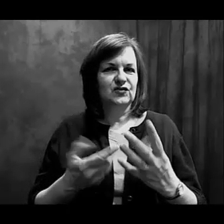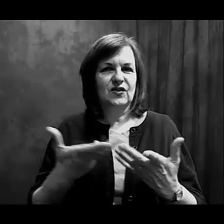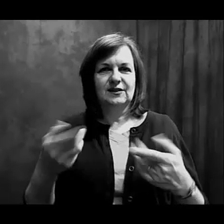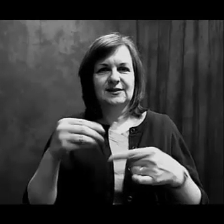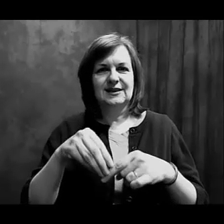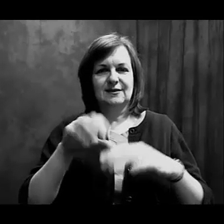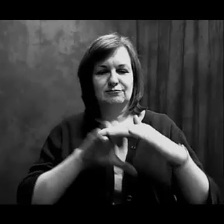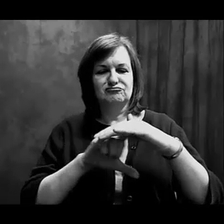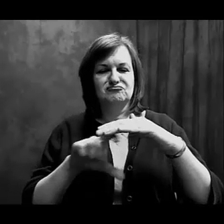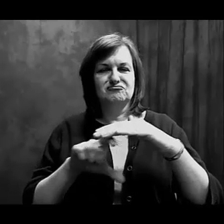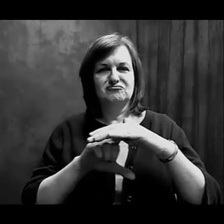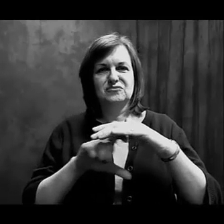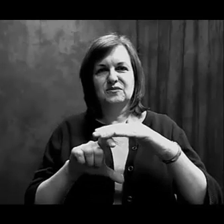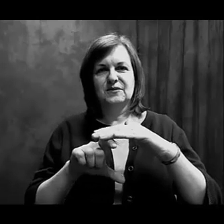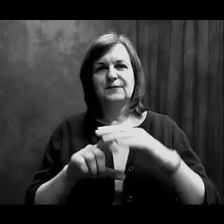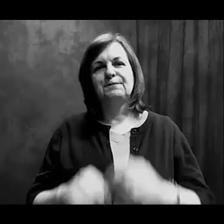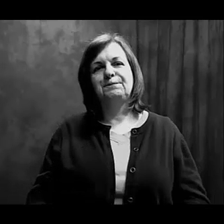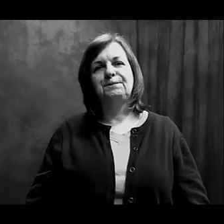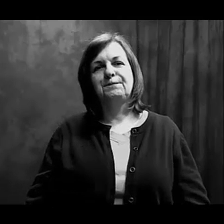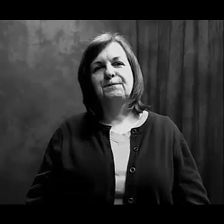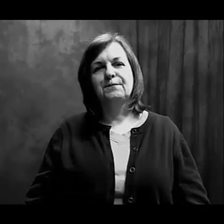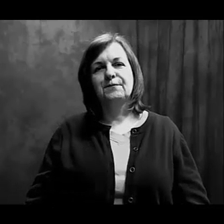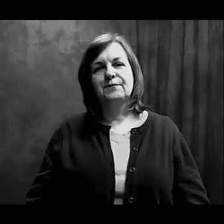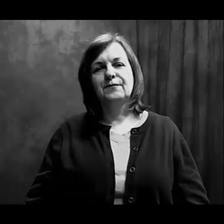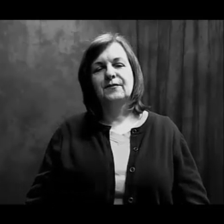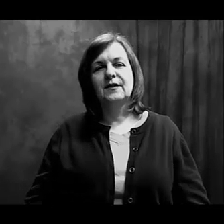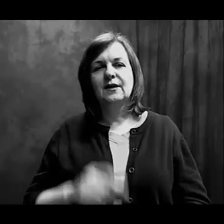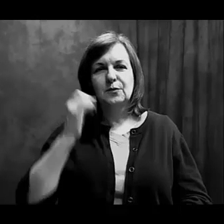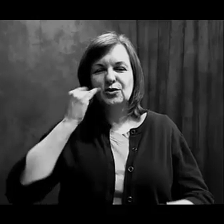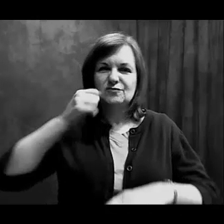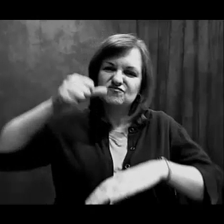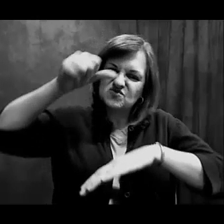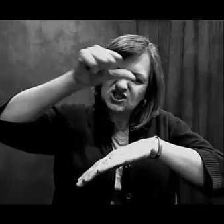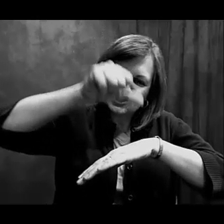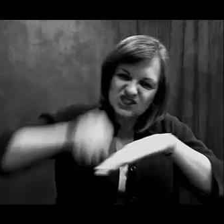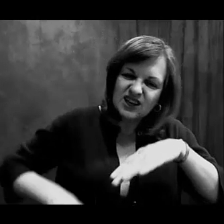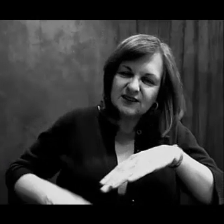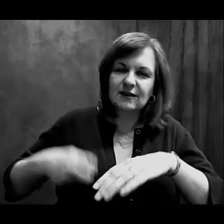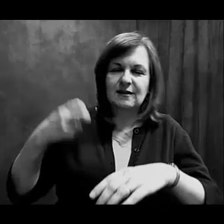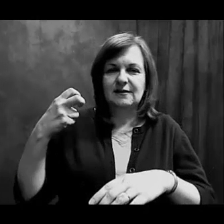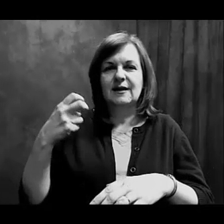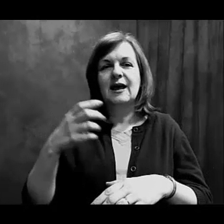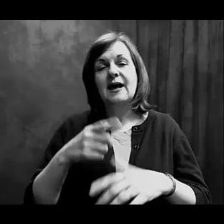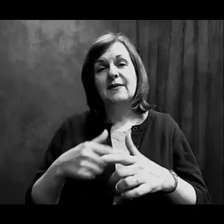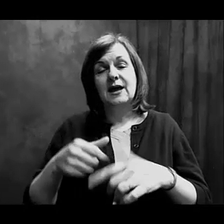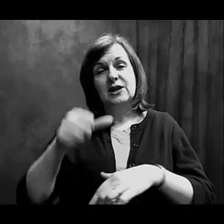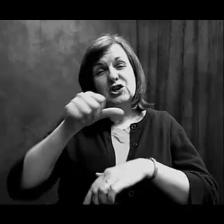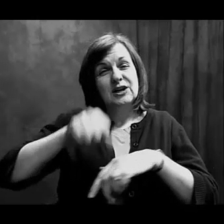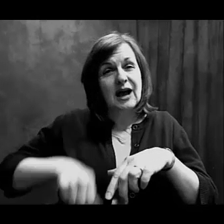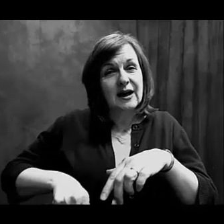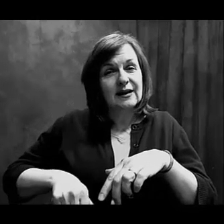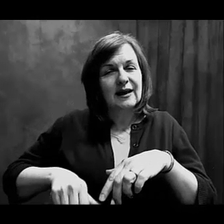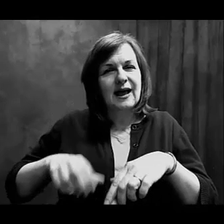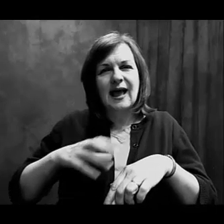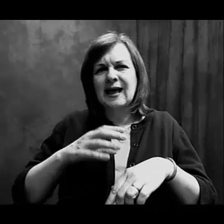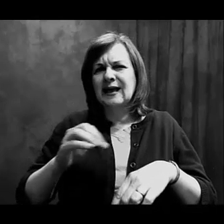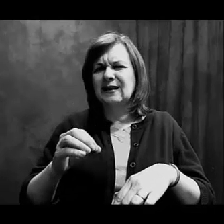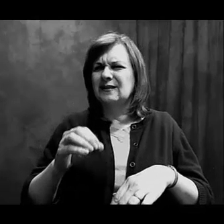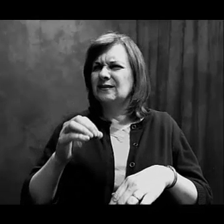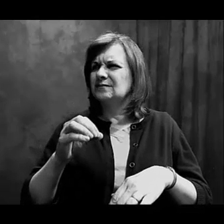all kinds of things going in this dermal layer. and when you really cut yourself and you cut yourself so badly that you notice it doesn't